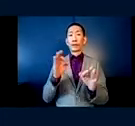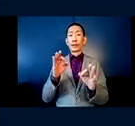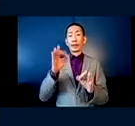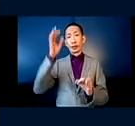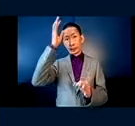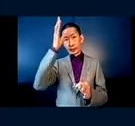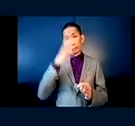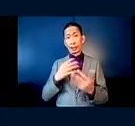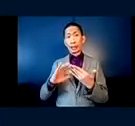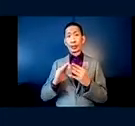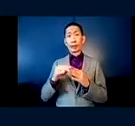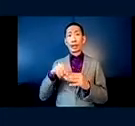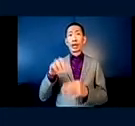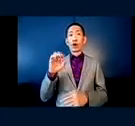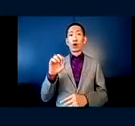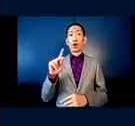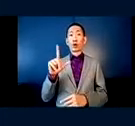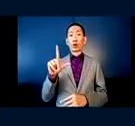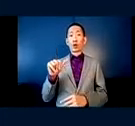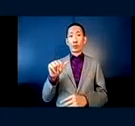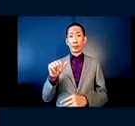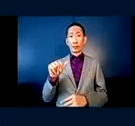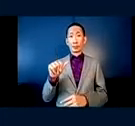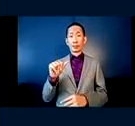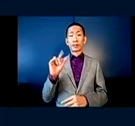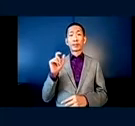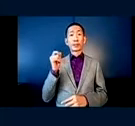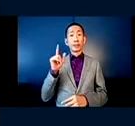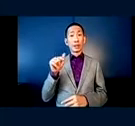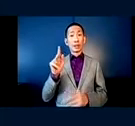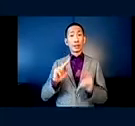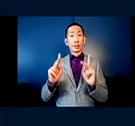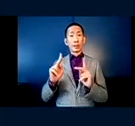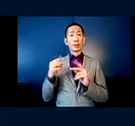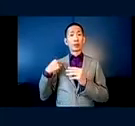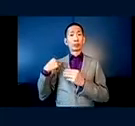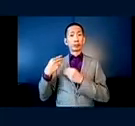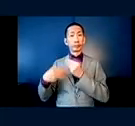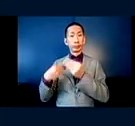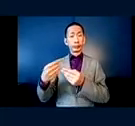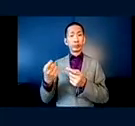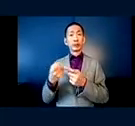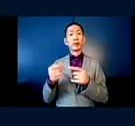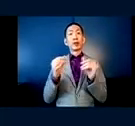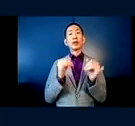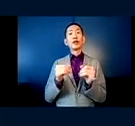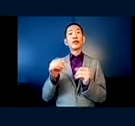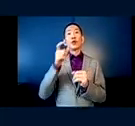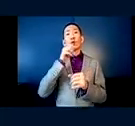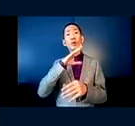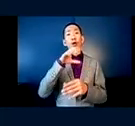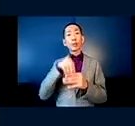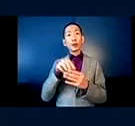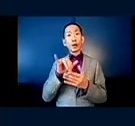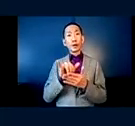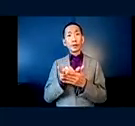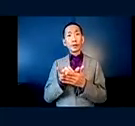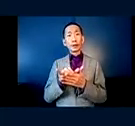REQUEST FROM THE BLACK FREEDMAN COMMUNITIES IN OKLAHOMA, DESCENDANTS OF INDIVIDUAL PARTS